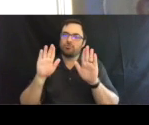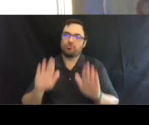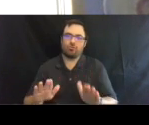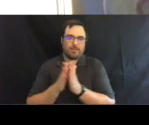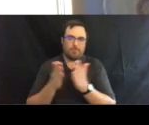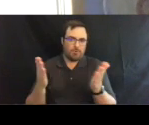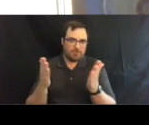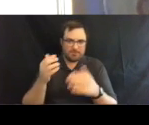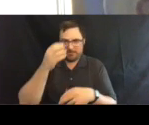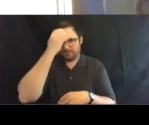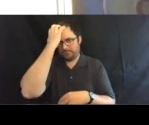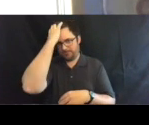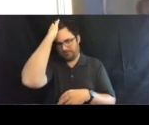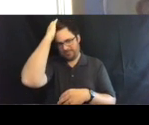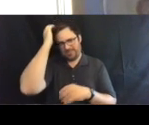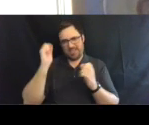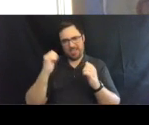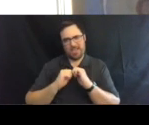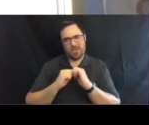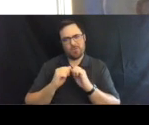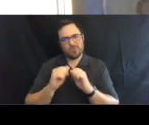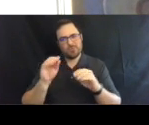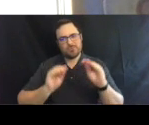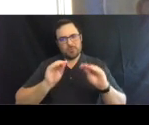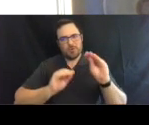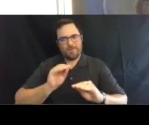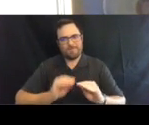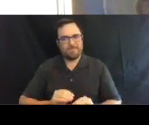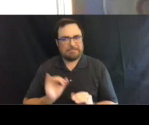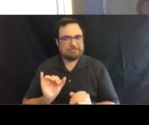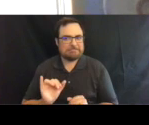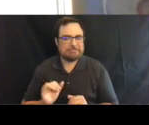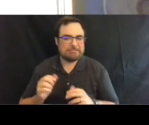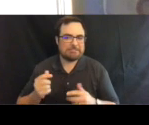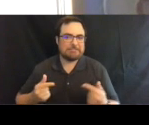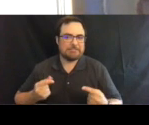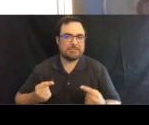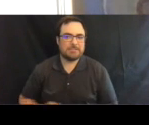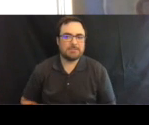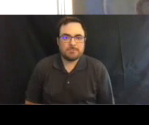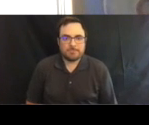I don't know how I can cursor down here hold on trying to cursor down oh here we go